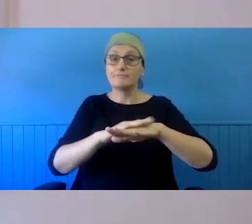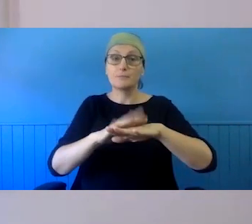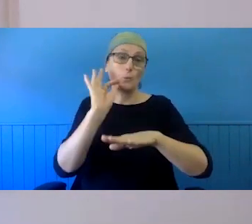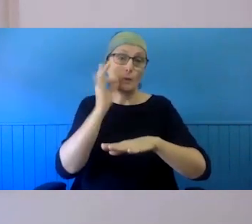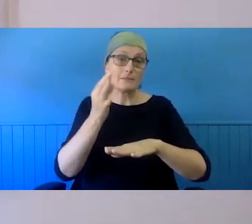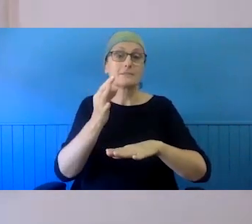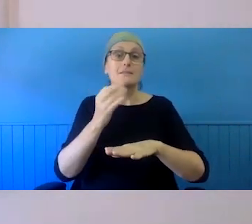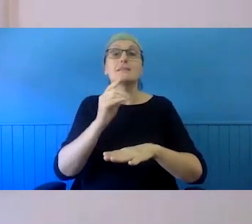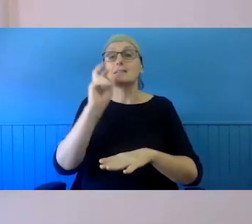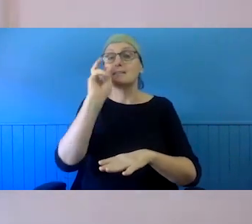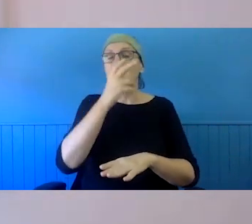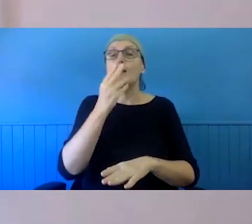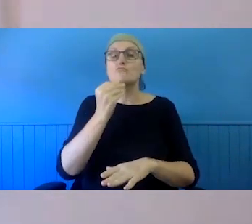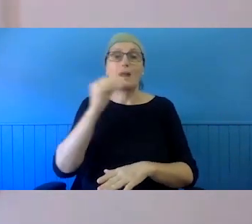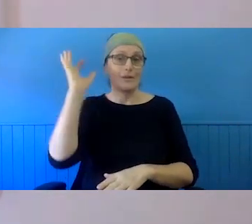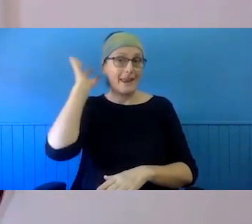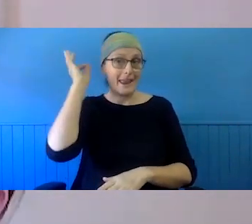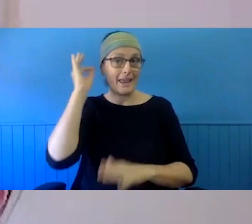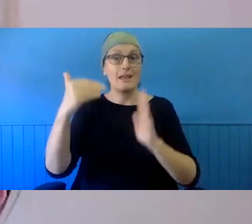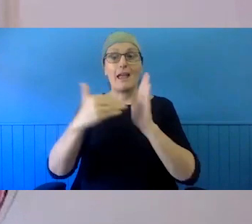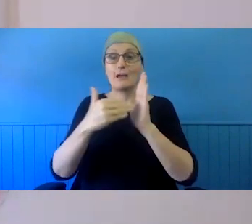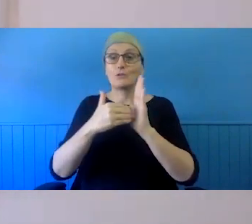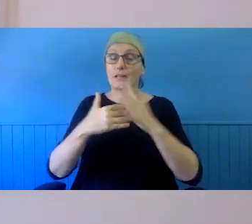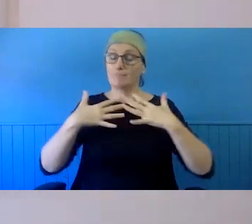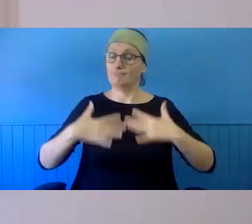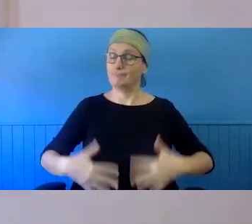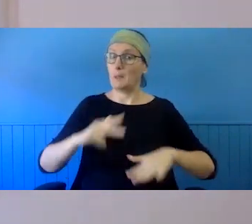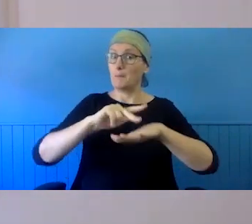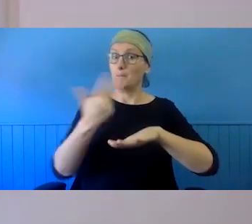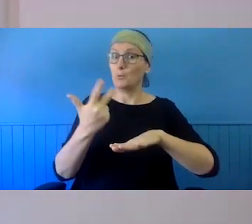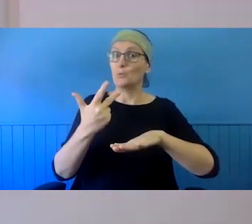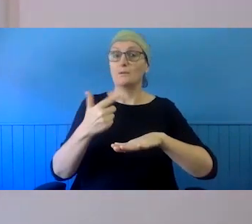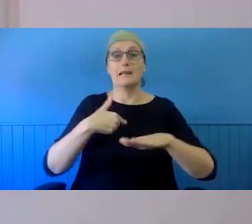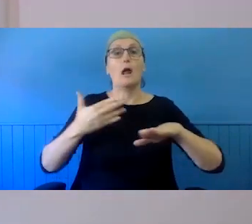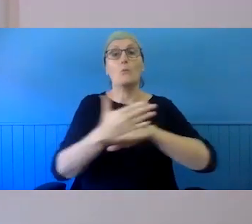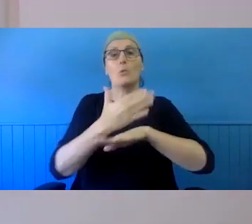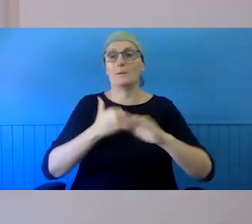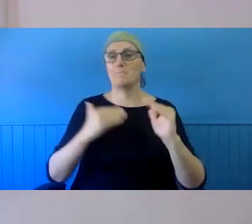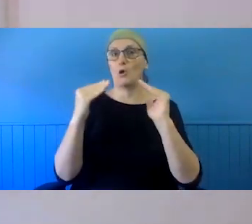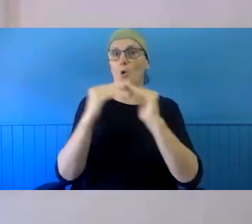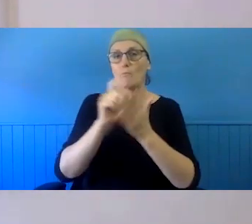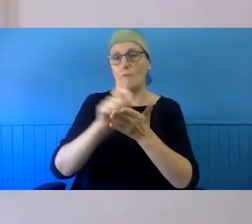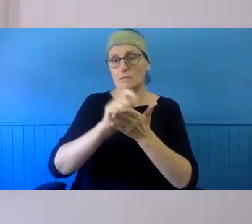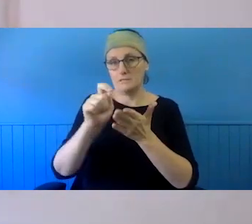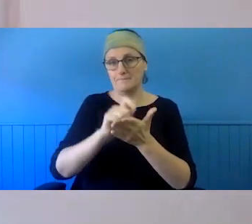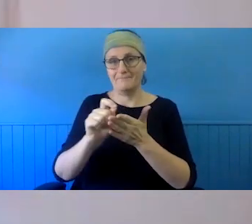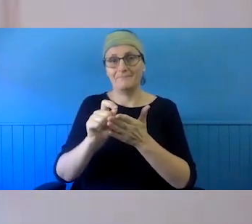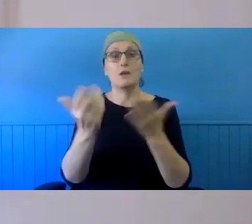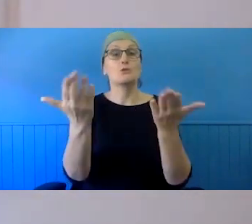makeshift home office. Welcome to Creative Connections. In a minute, I will introduce you to our excellent guest speaker and host for today's